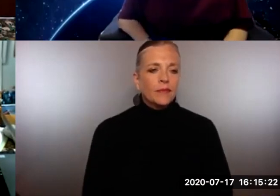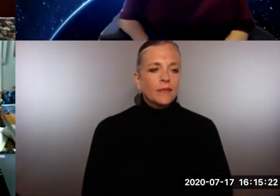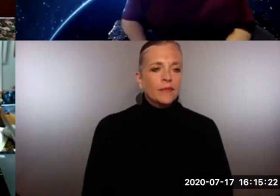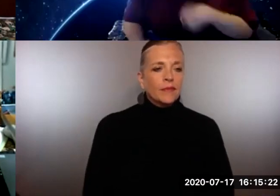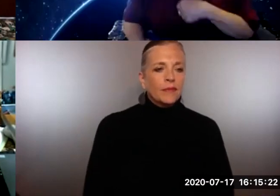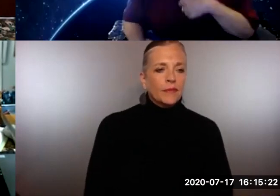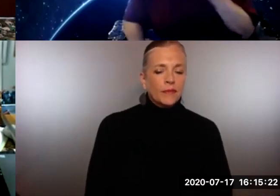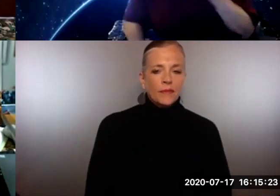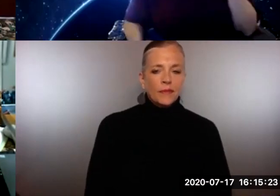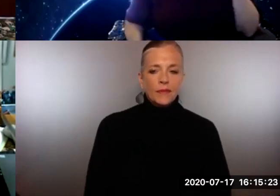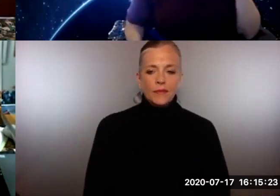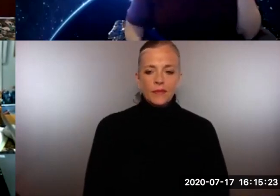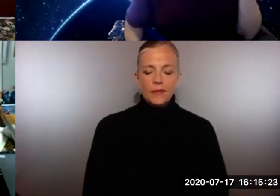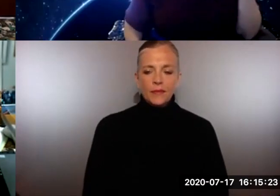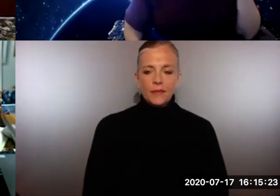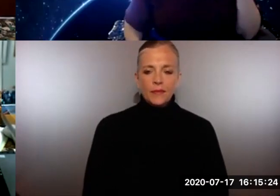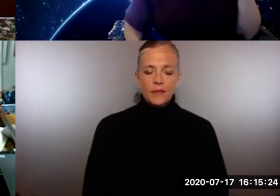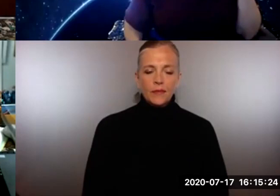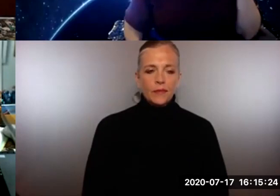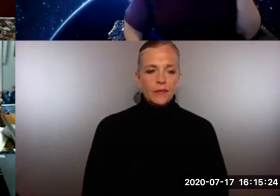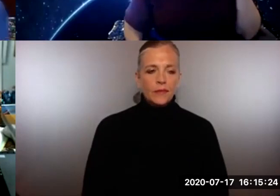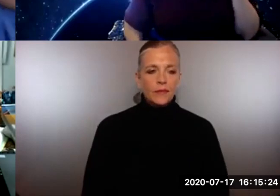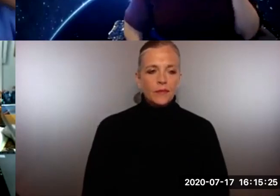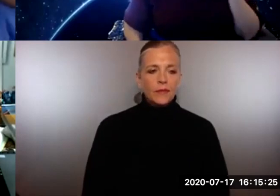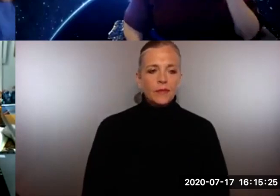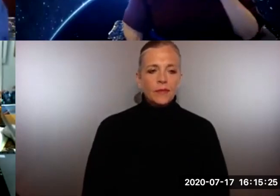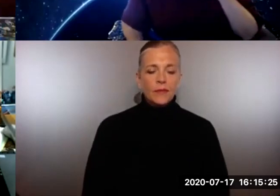Hari-- question. Of all the things you said.